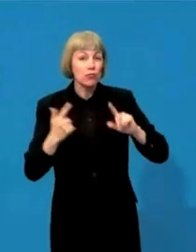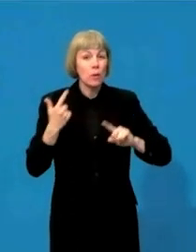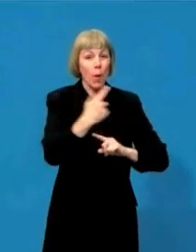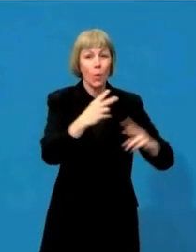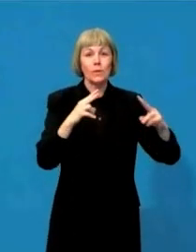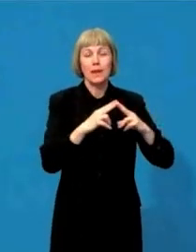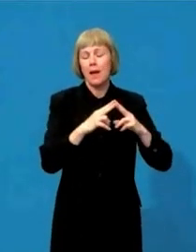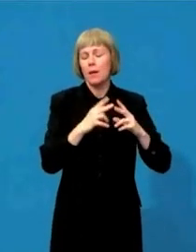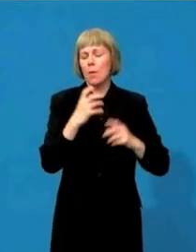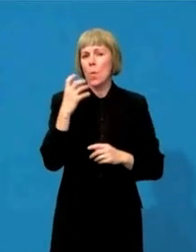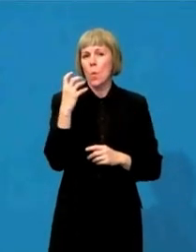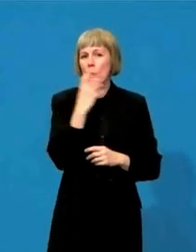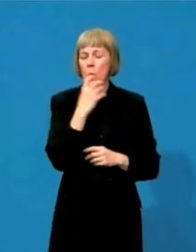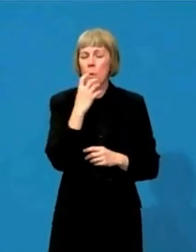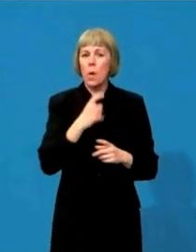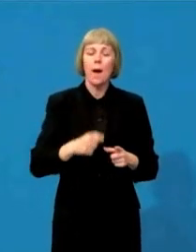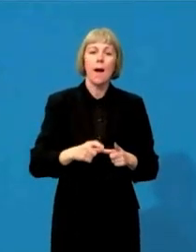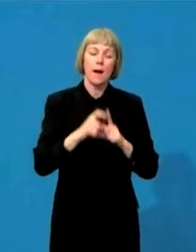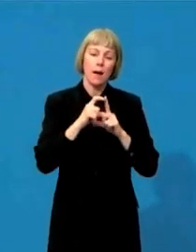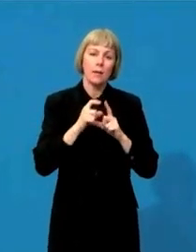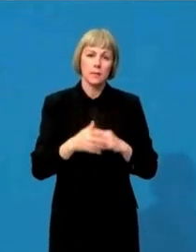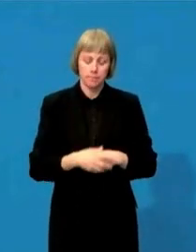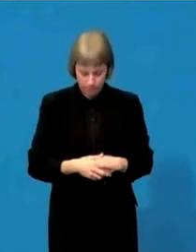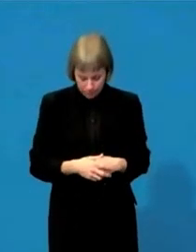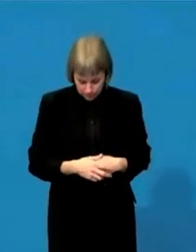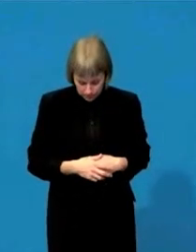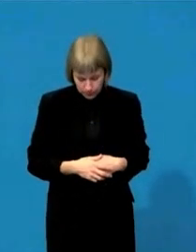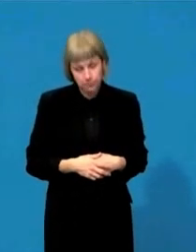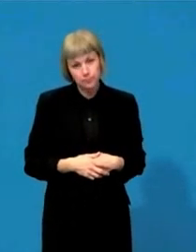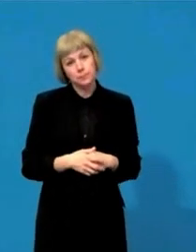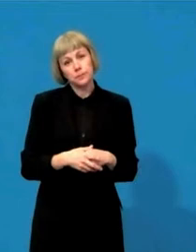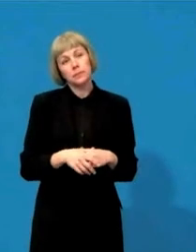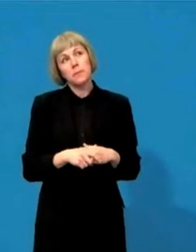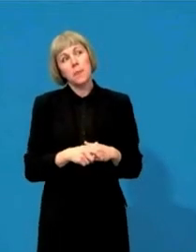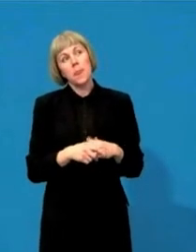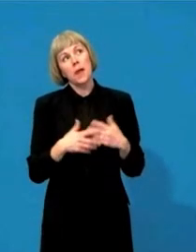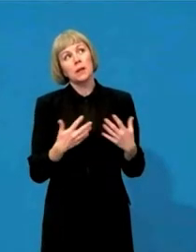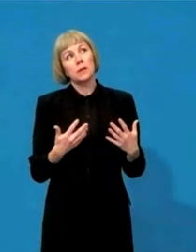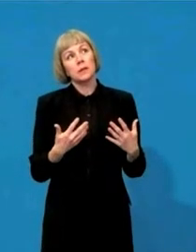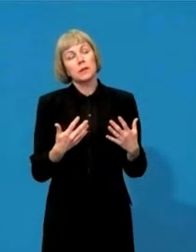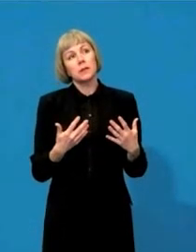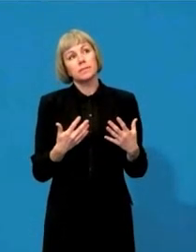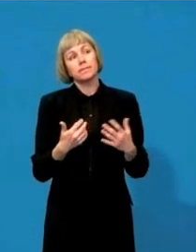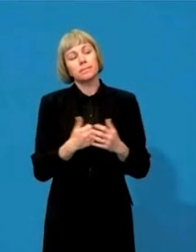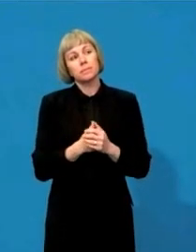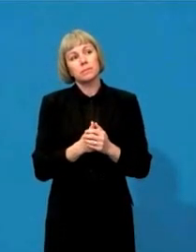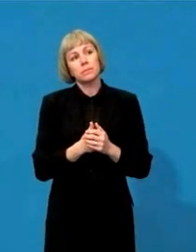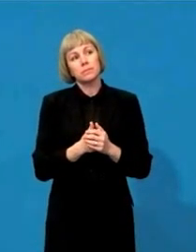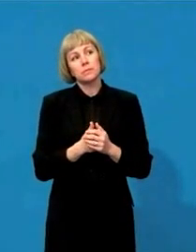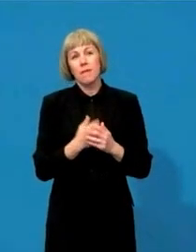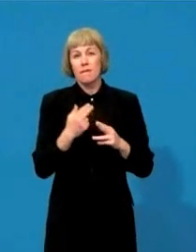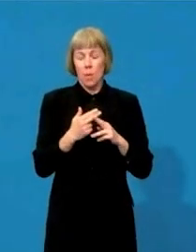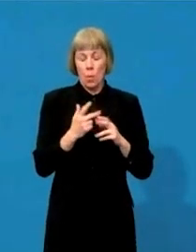disability. And just to actually exist on a day-to-day basis,